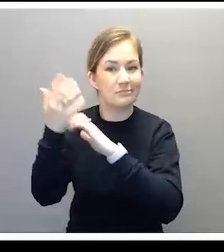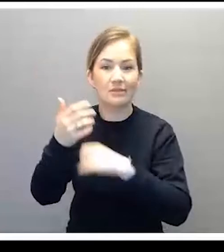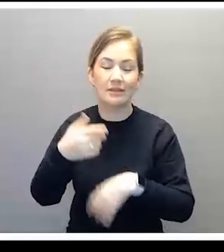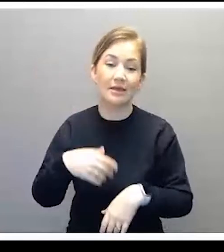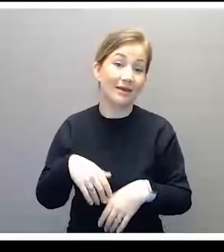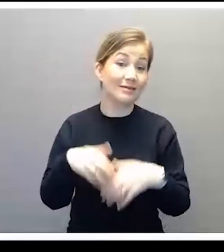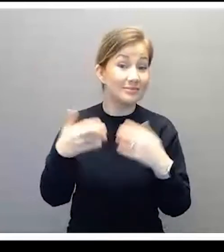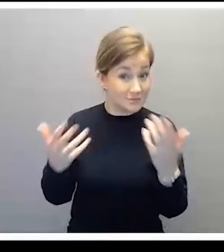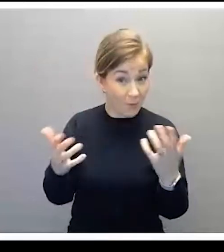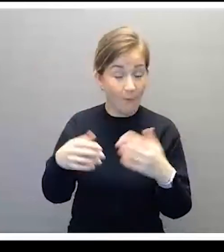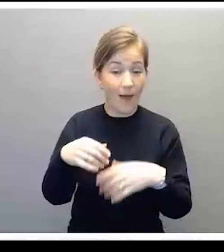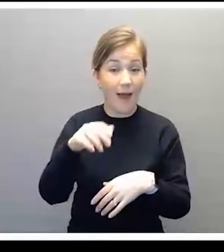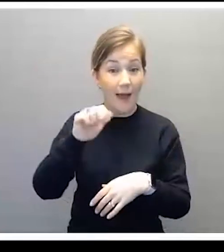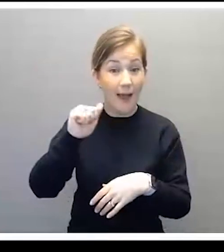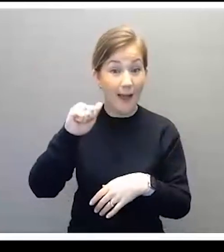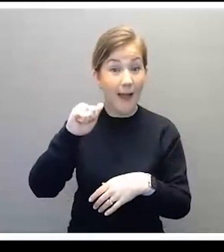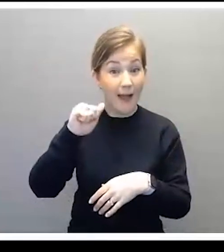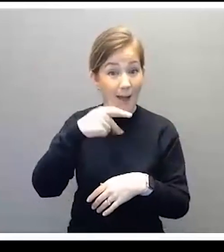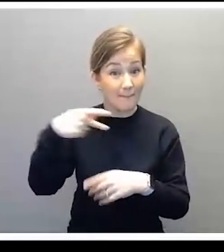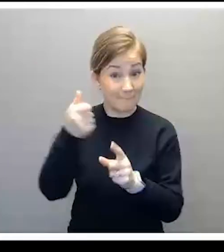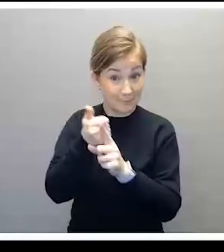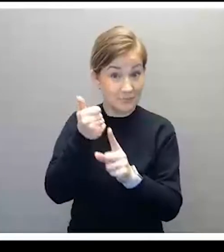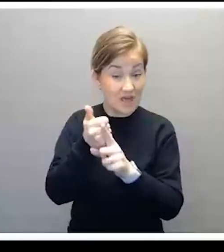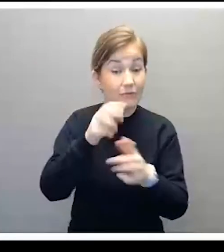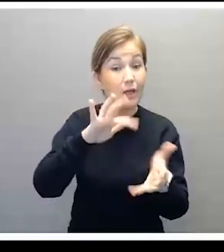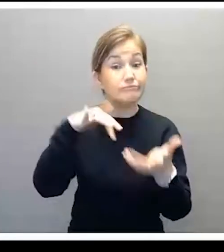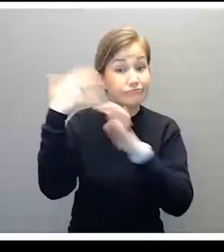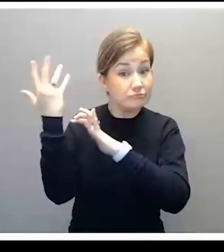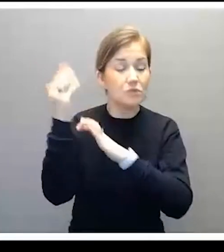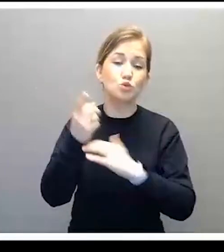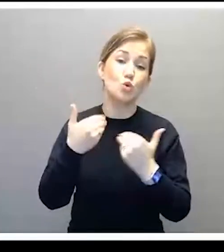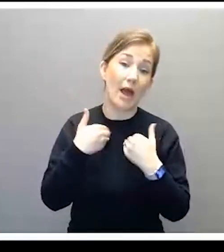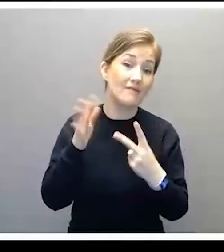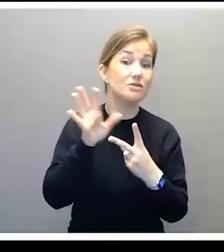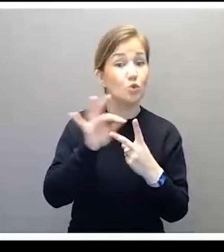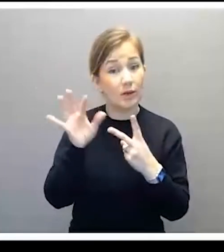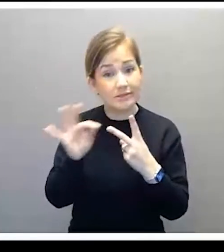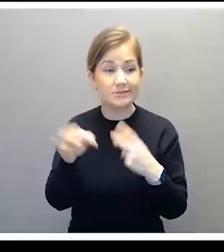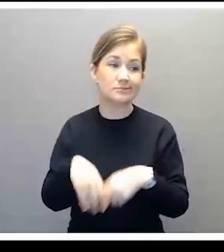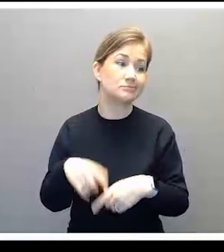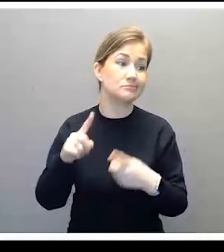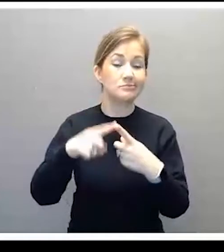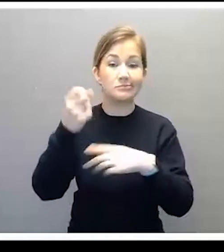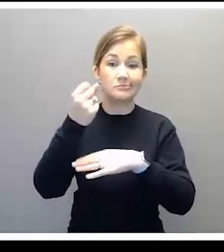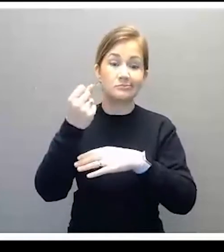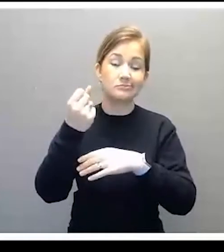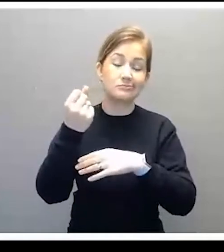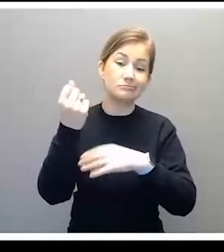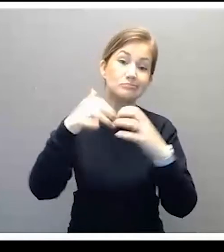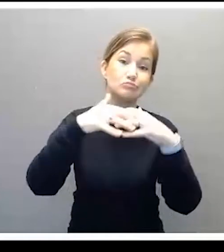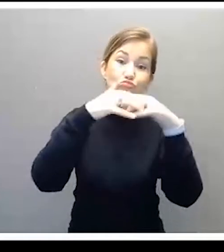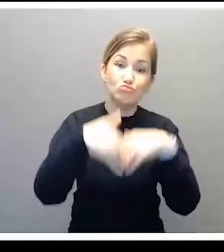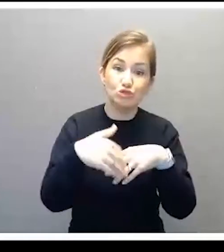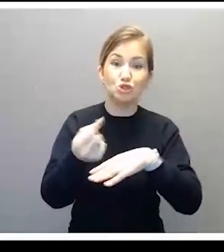And so when your application sort of hits that havoc point, you have choices, like, shut it down.